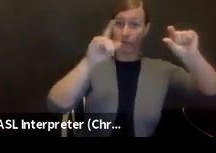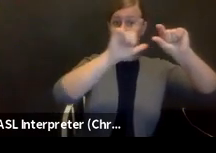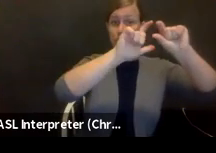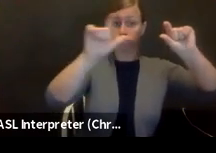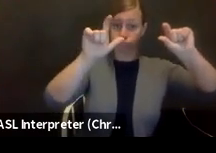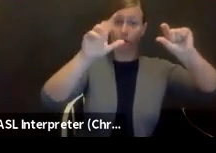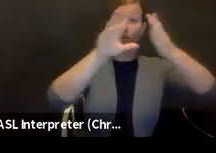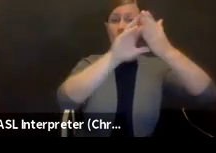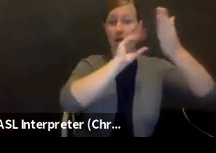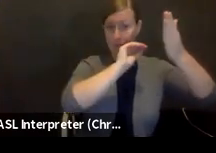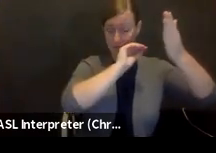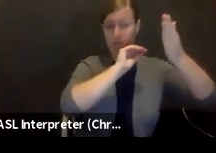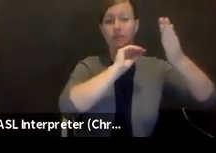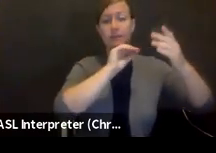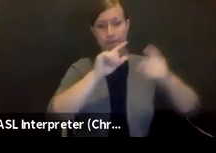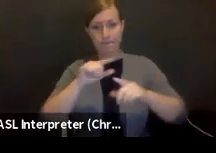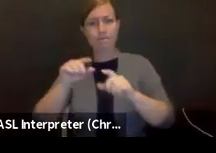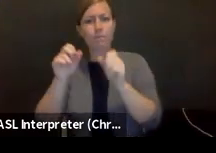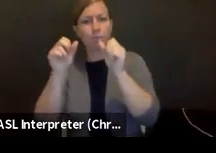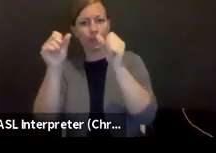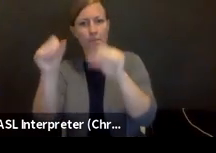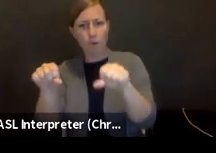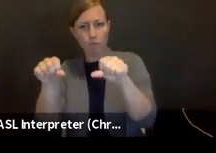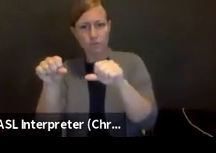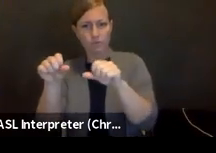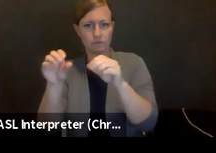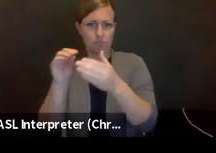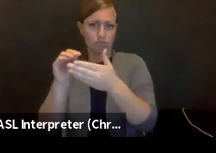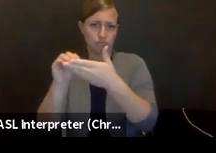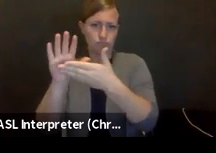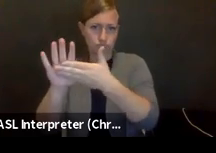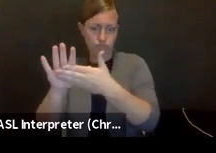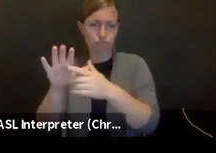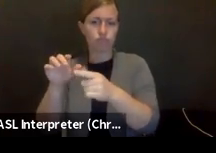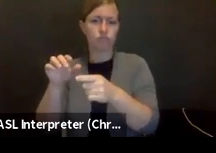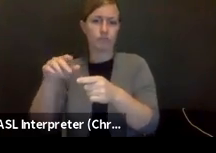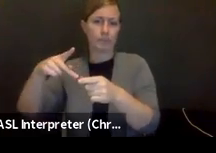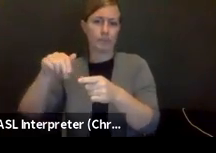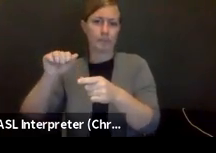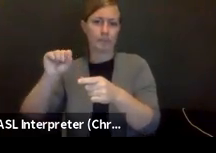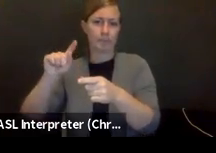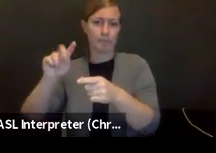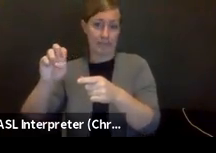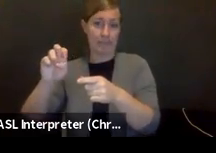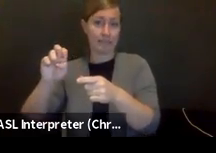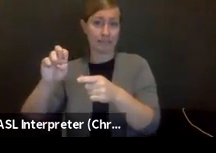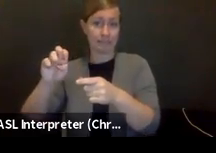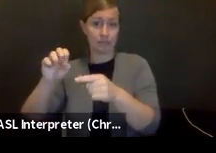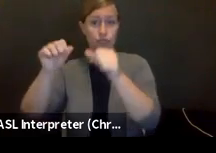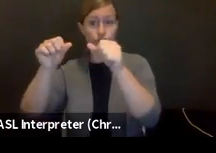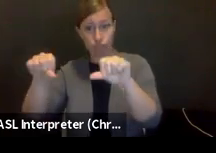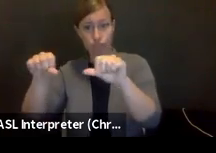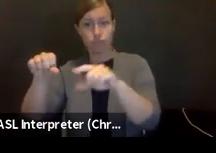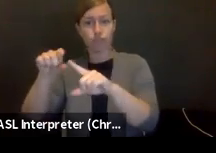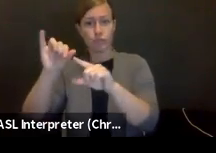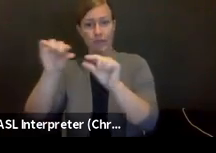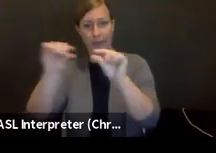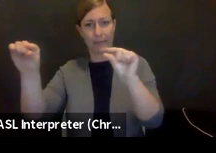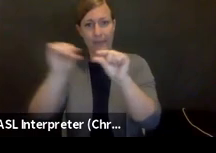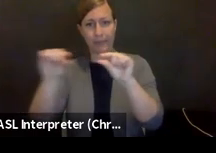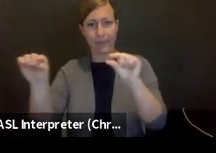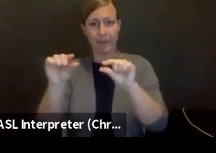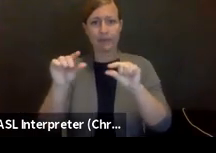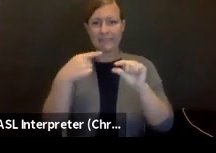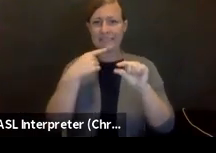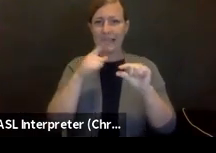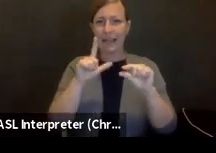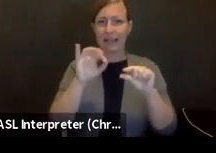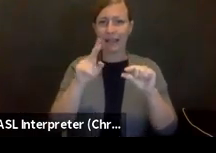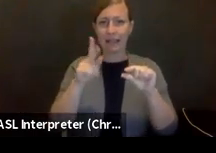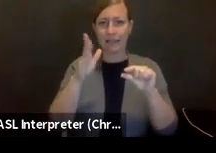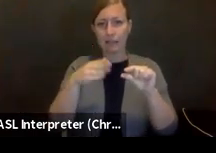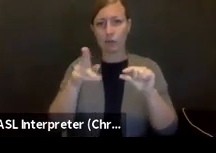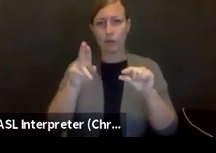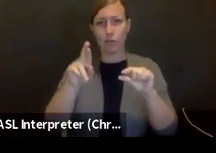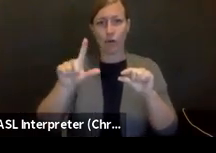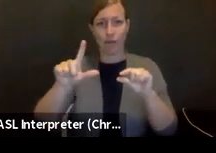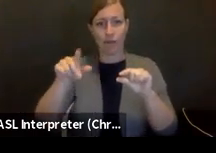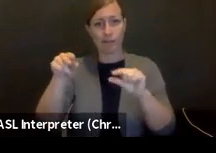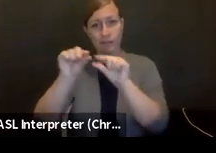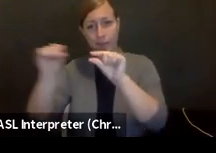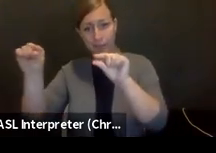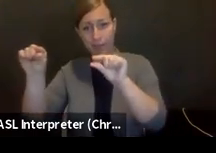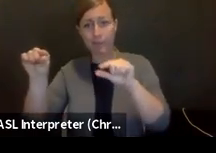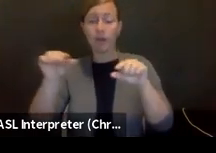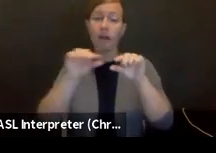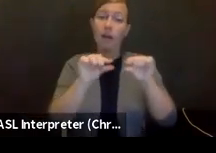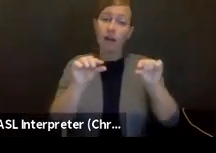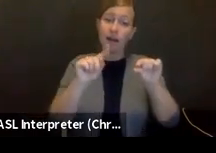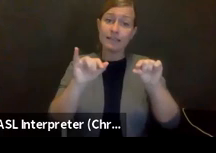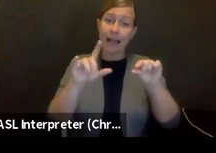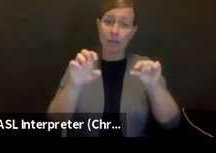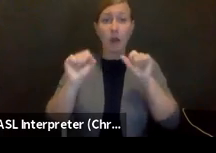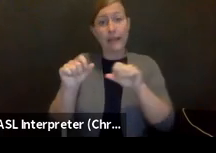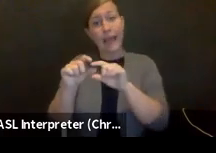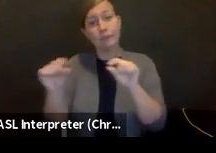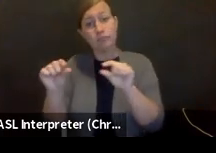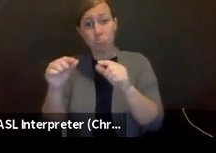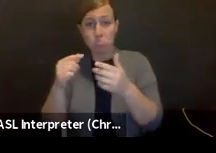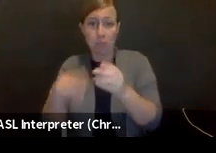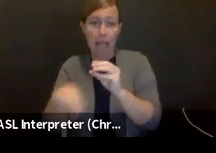ESD 189 - Amy Colburn: Like I cut it, but that's okay. And I'm going to send them. So this link. I'm going to paste that link into this box here, if I wanted to title it I could. So I'm going to say display in school and you just so we can see what this looks like. And I'm going to add